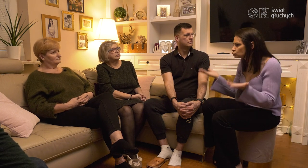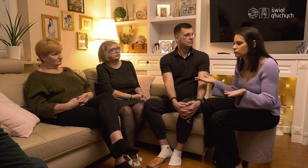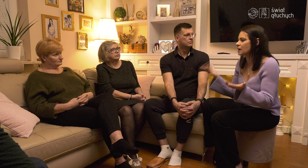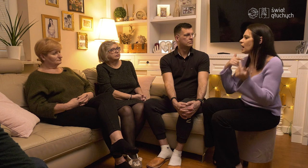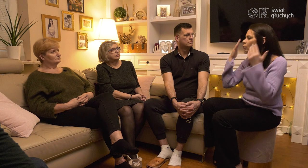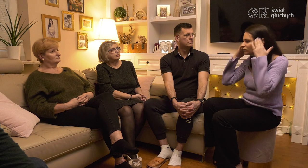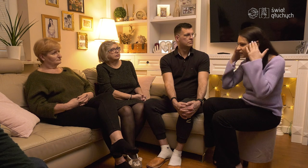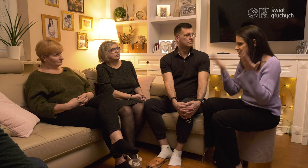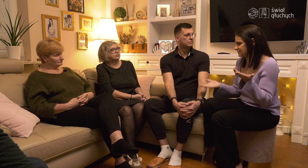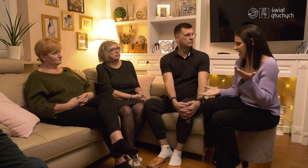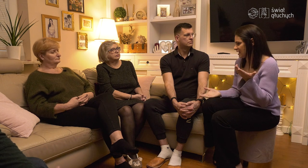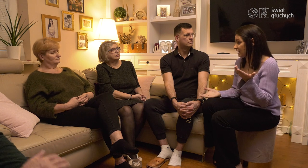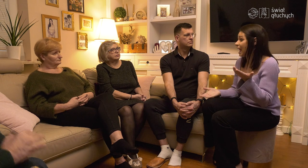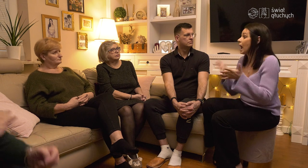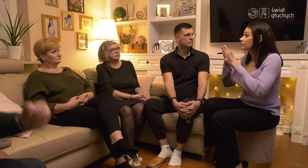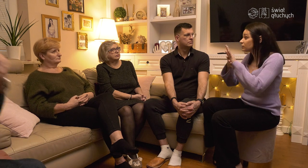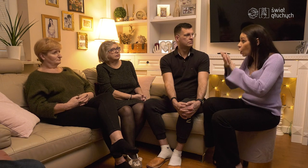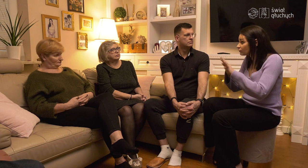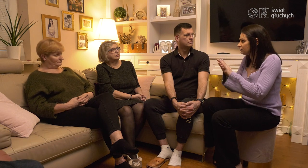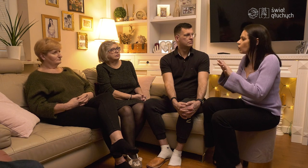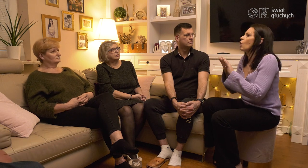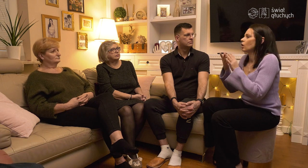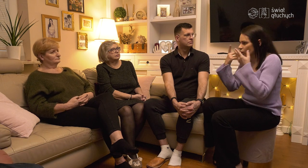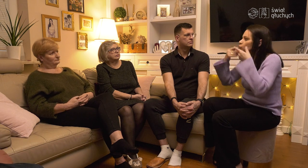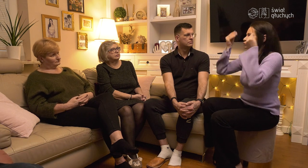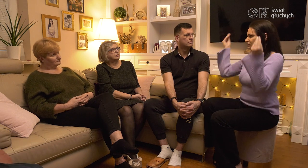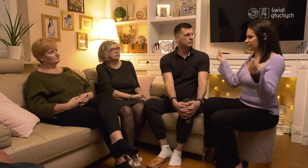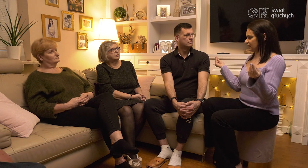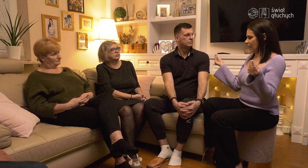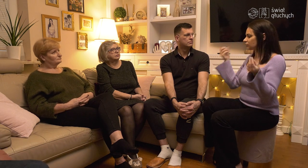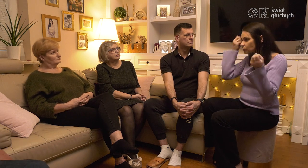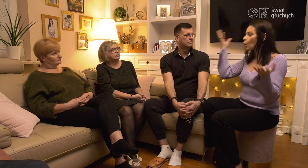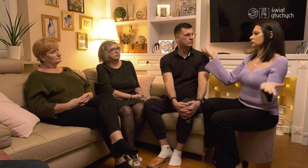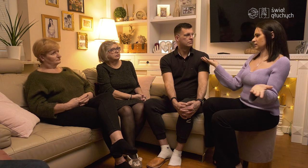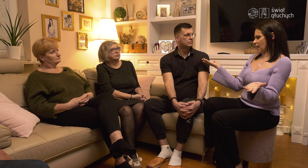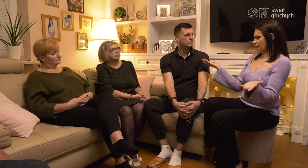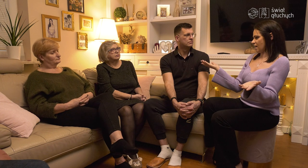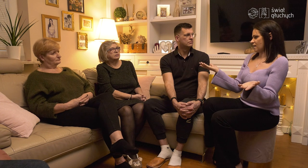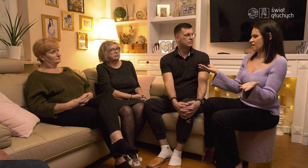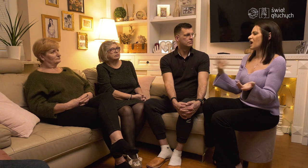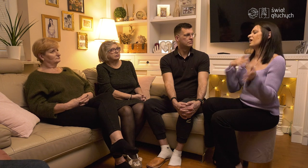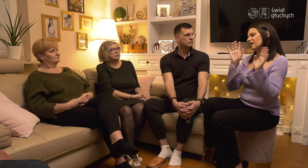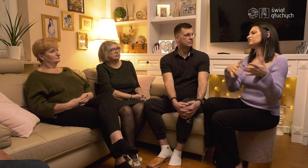he won't understand, he will gain little knowledge. And sign language will develop him and he will be a smart person.